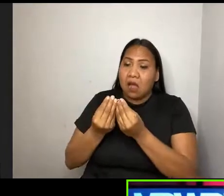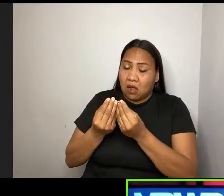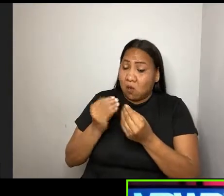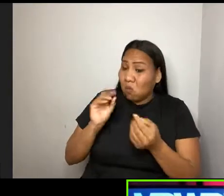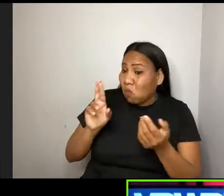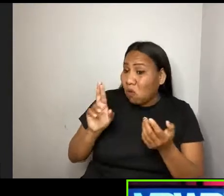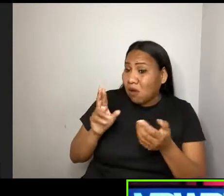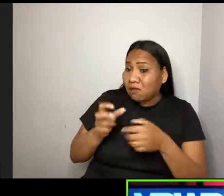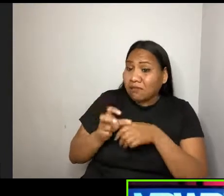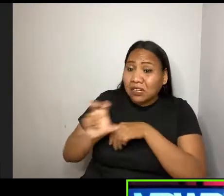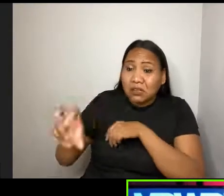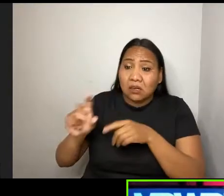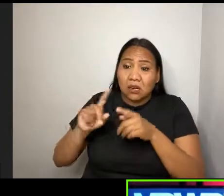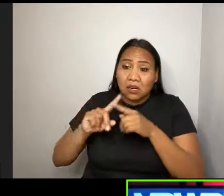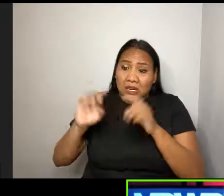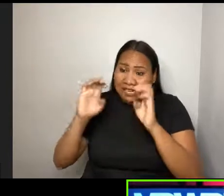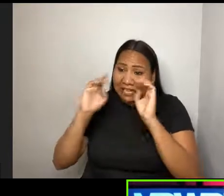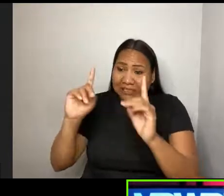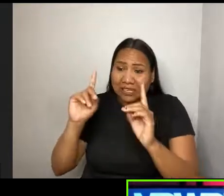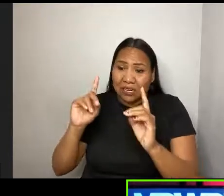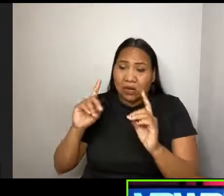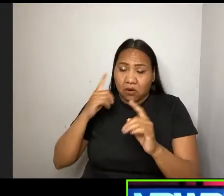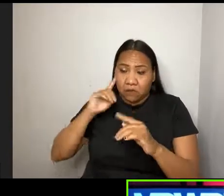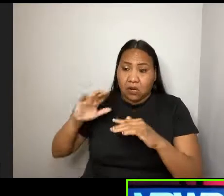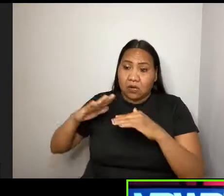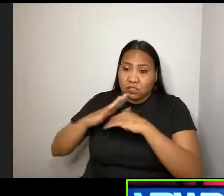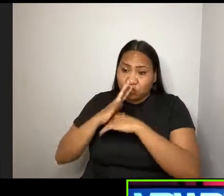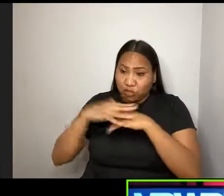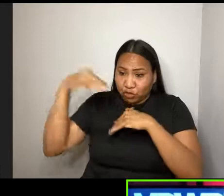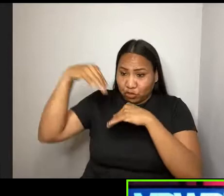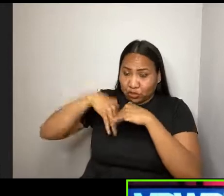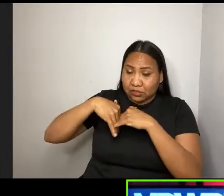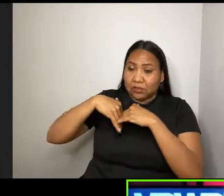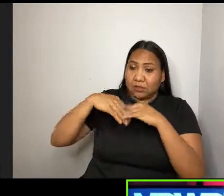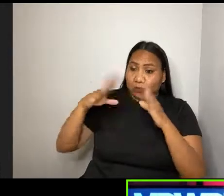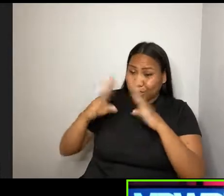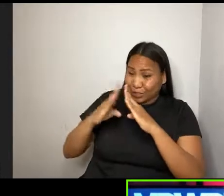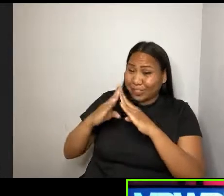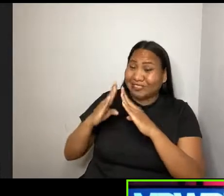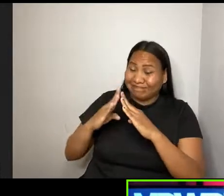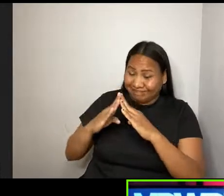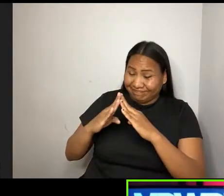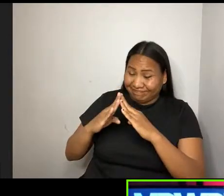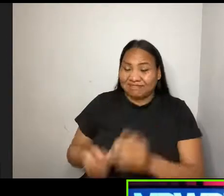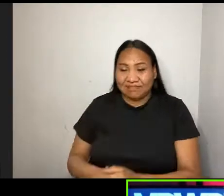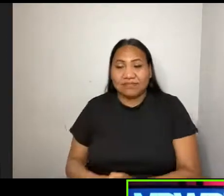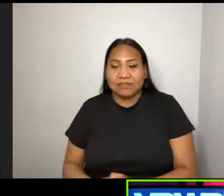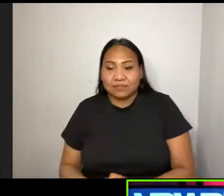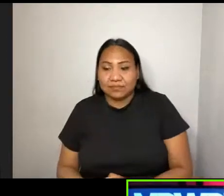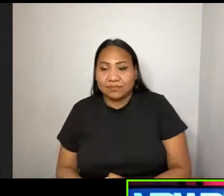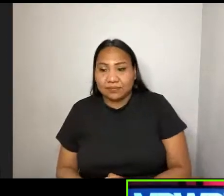Indigenous children but the education of Indigenous children by Indigenous teachers.